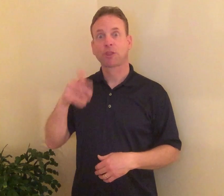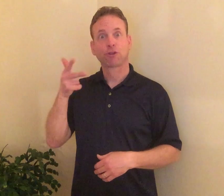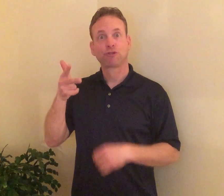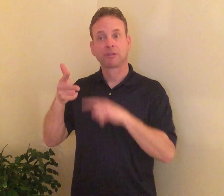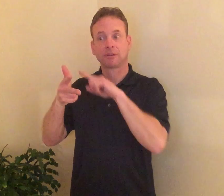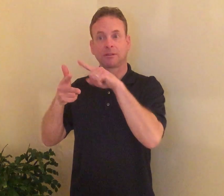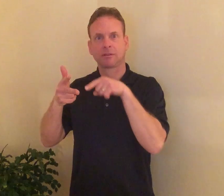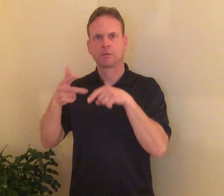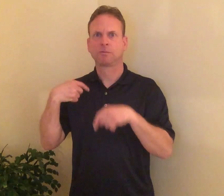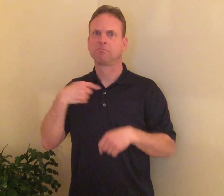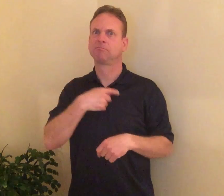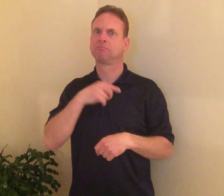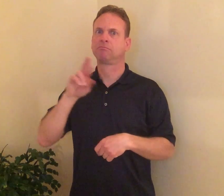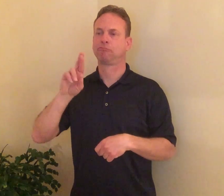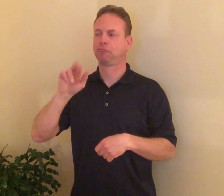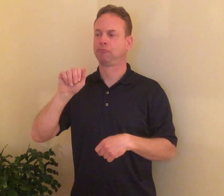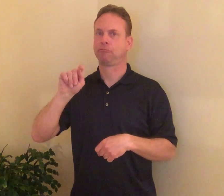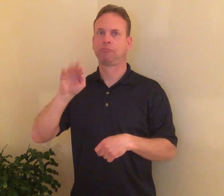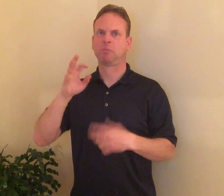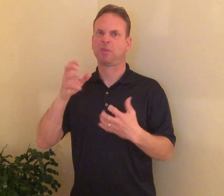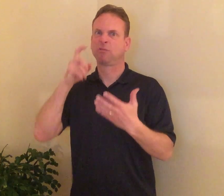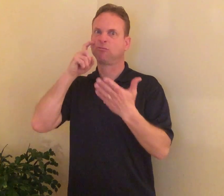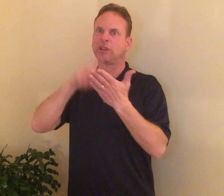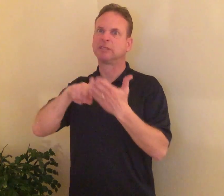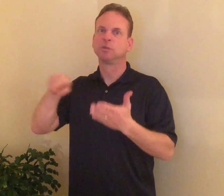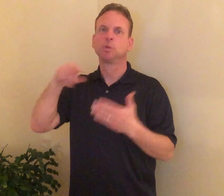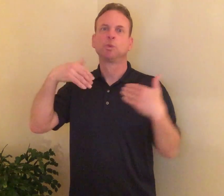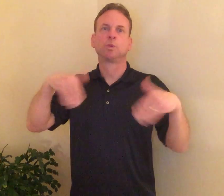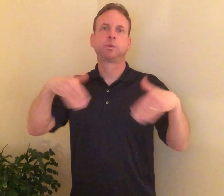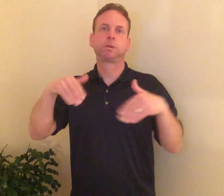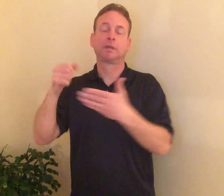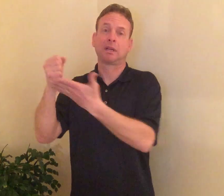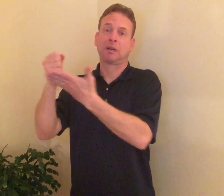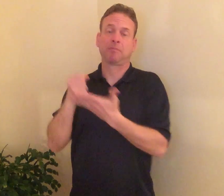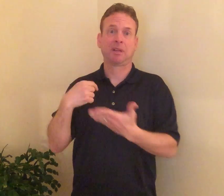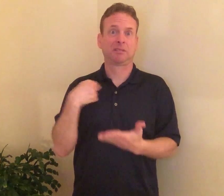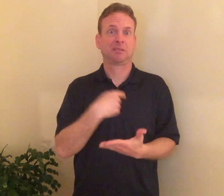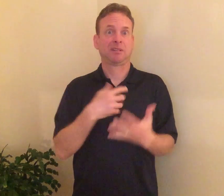We in the RATF want to recognize those three individuals for helping us make sure